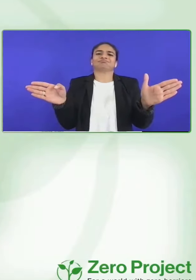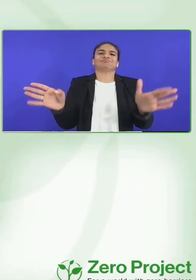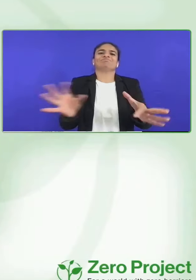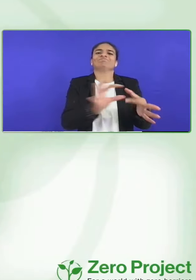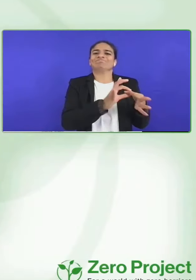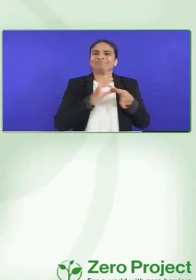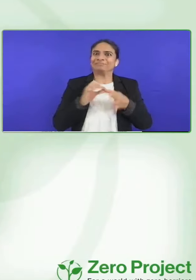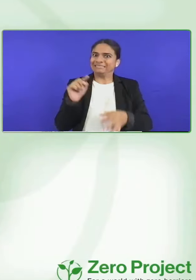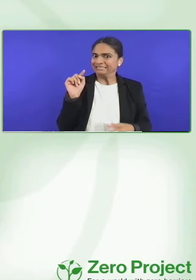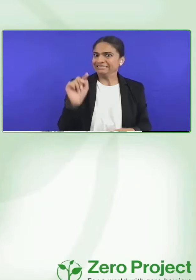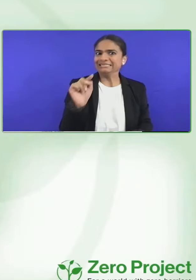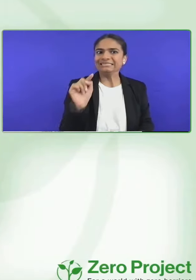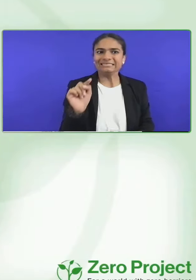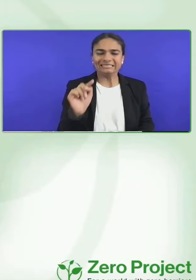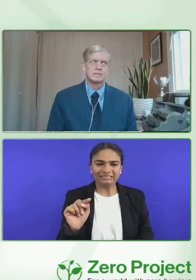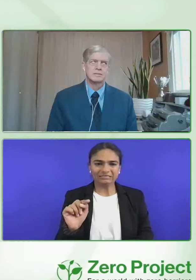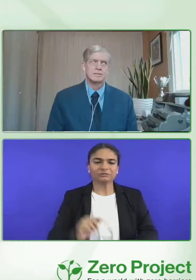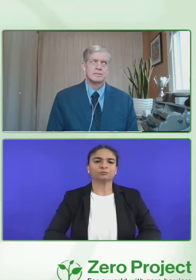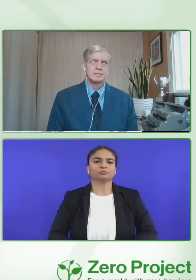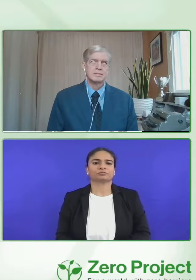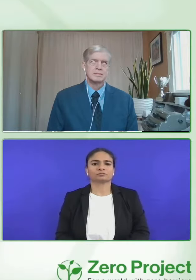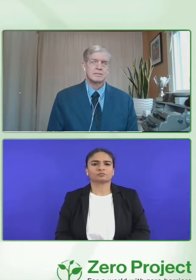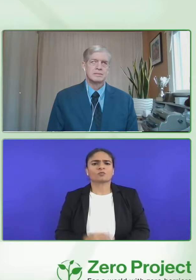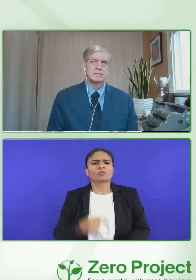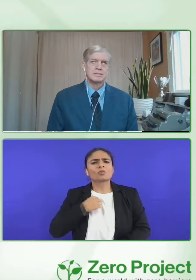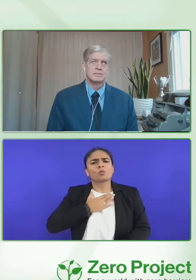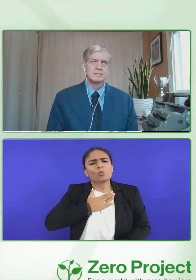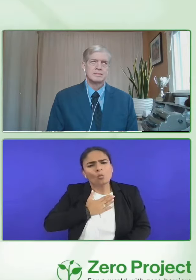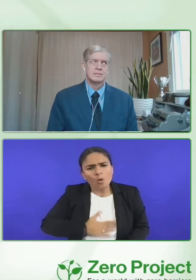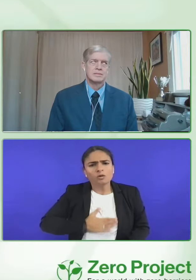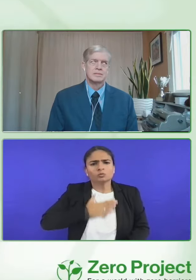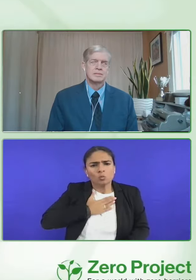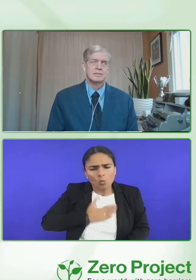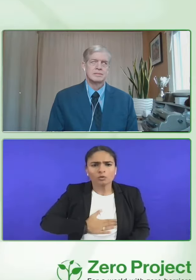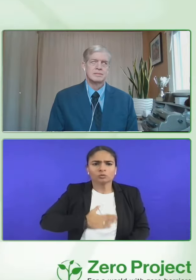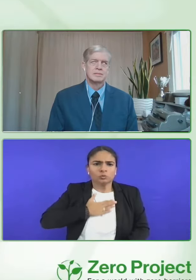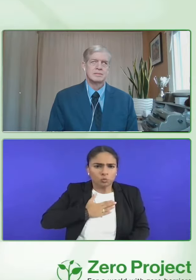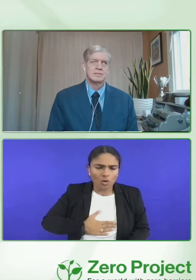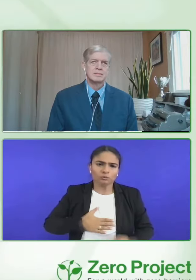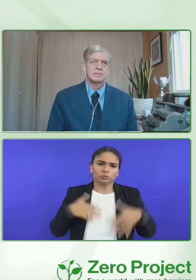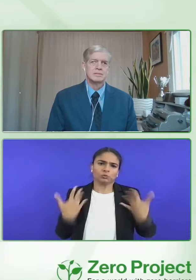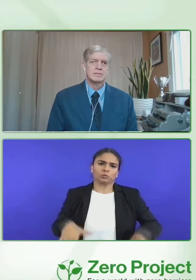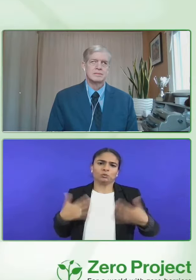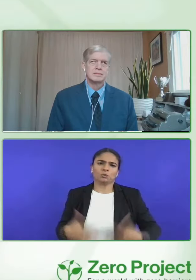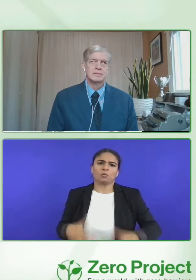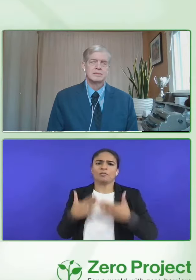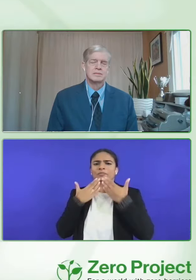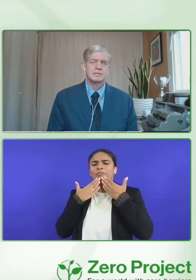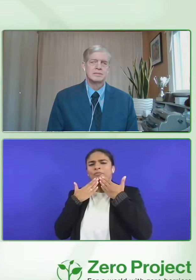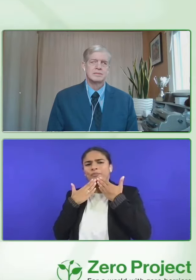for joining us from California.